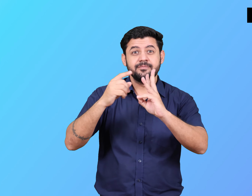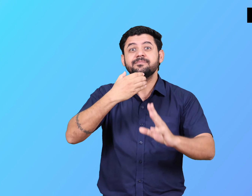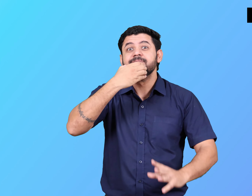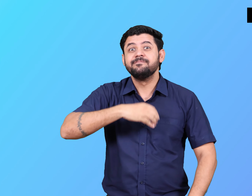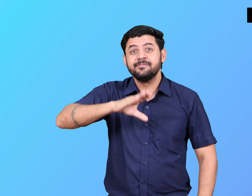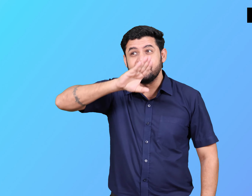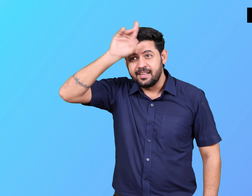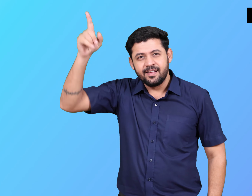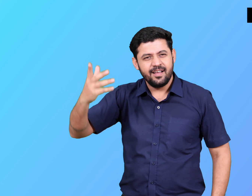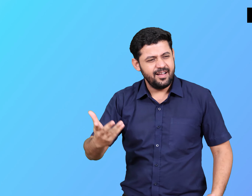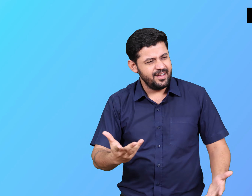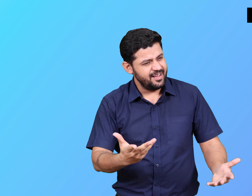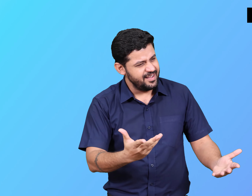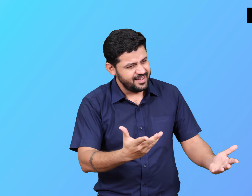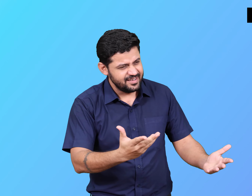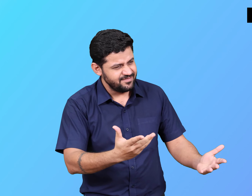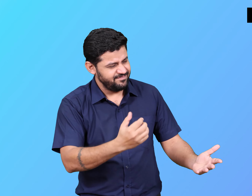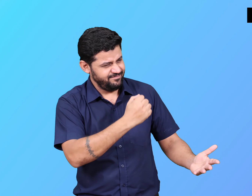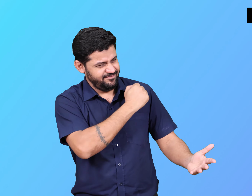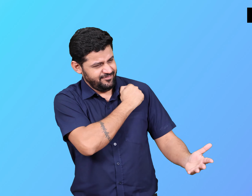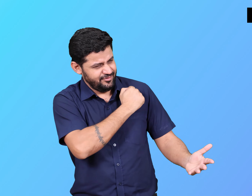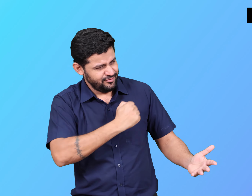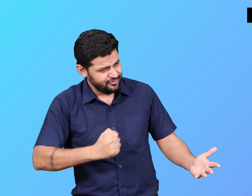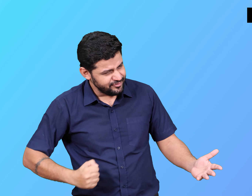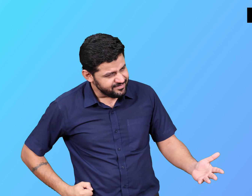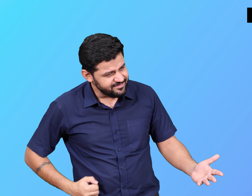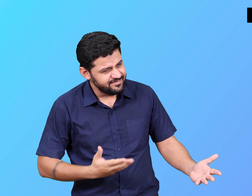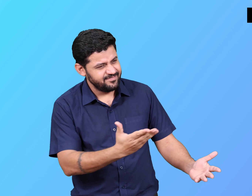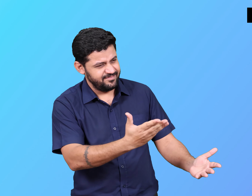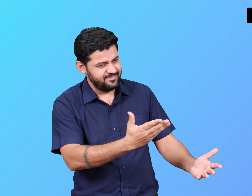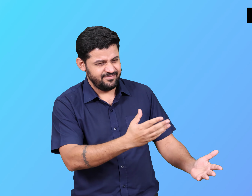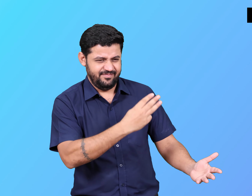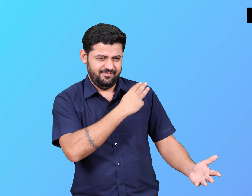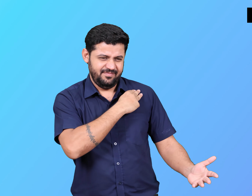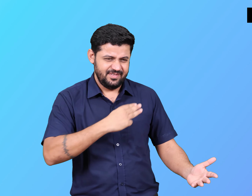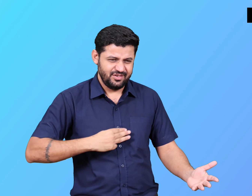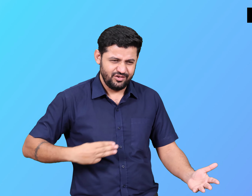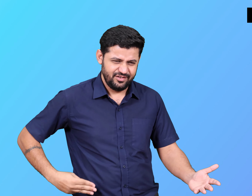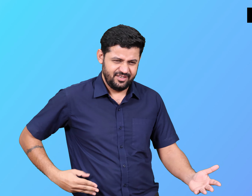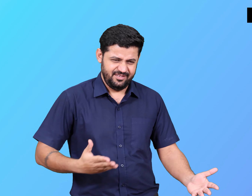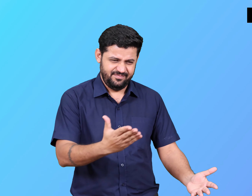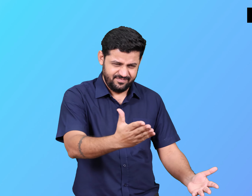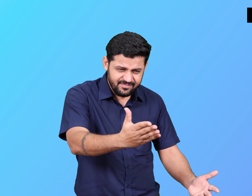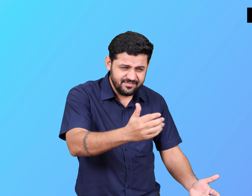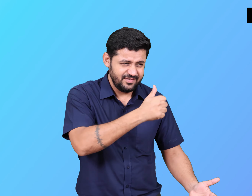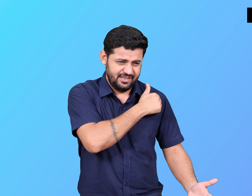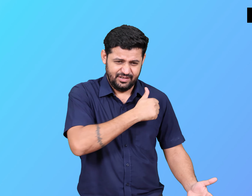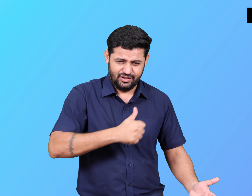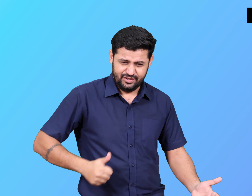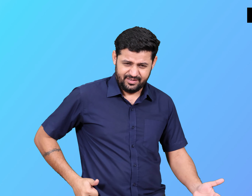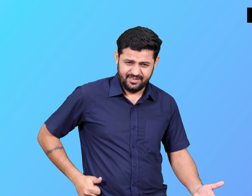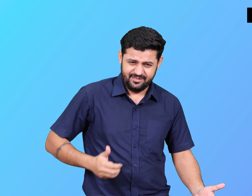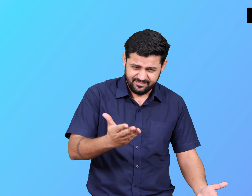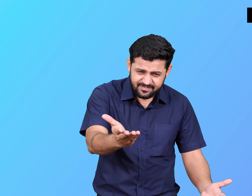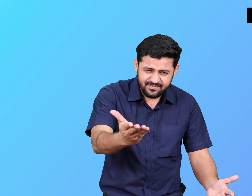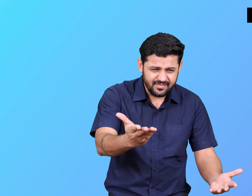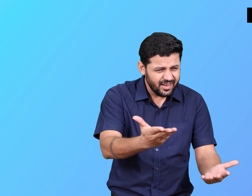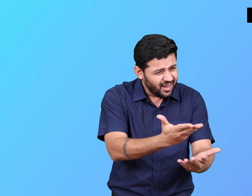And Nebuchadnezzar said to them, “Shadrach, Meshach and Abednego,